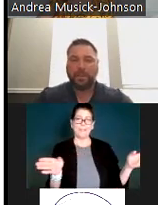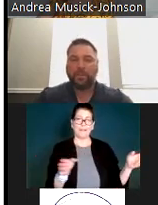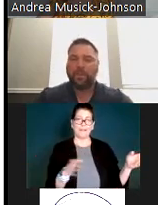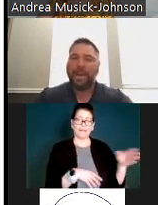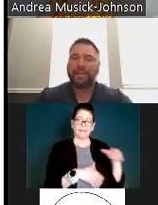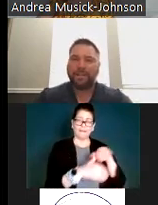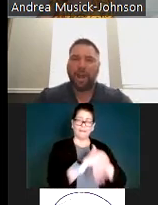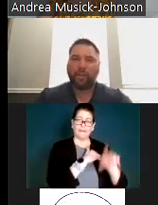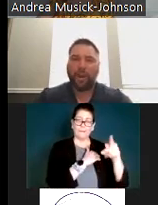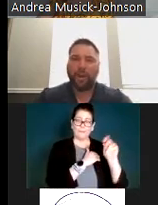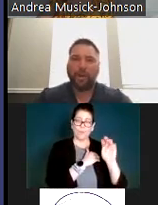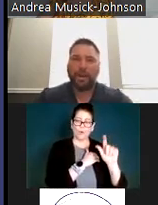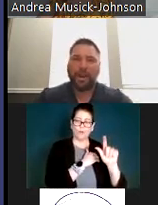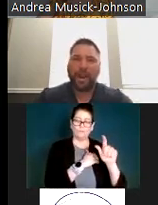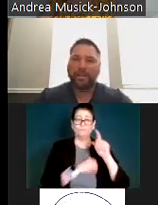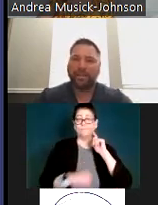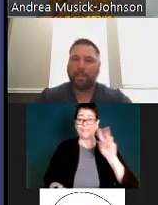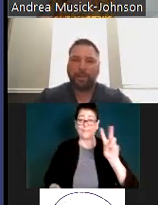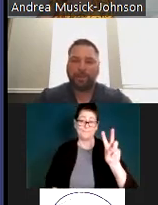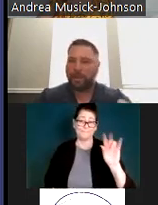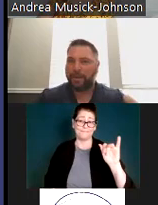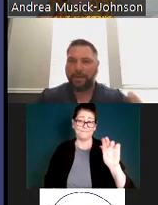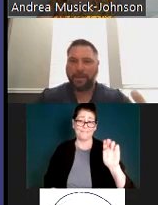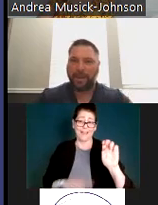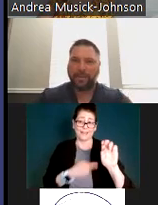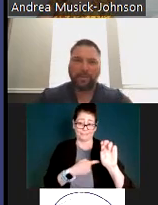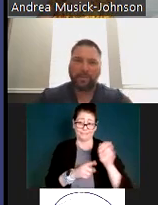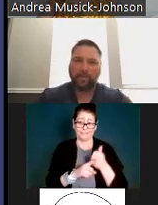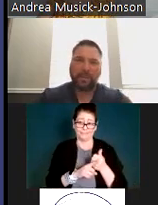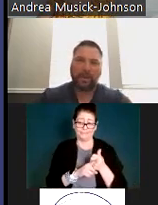So Vine is a software and it has a couple of different things through there.